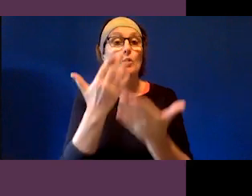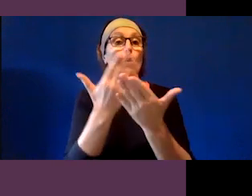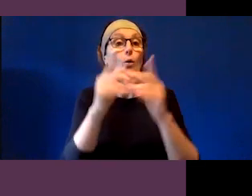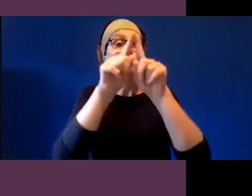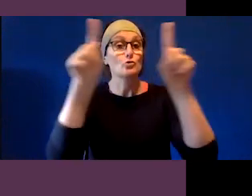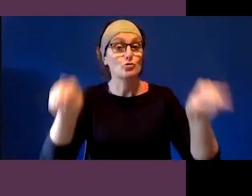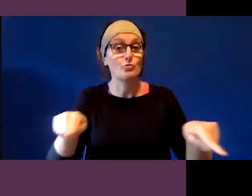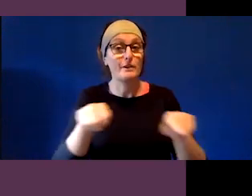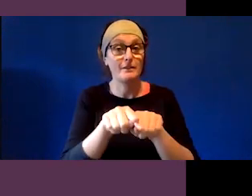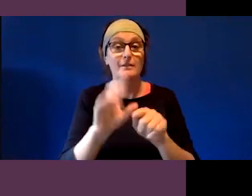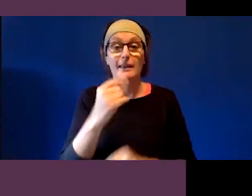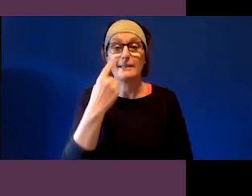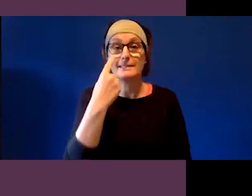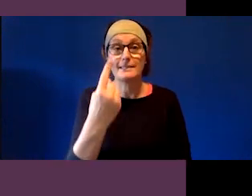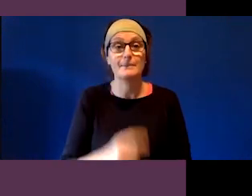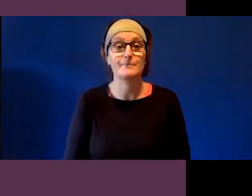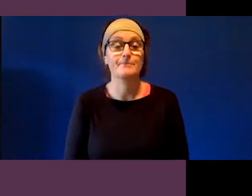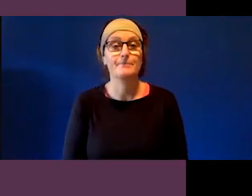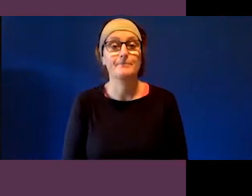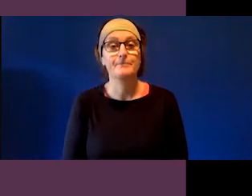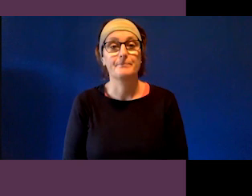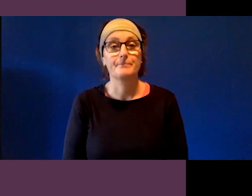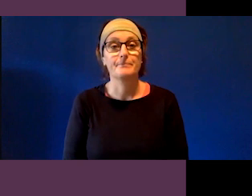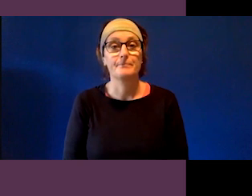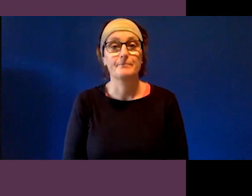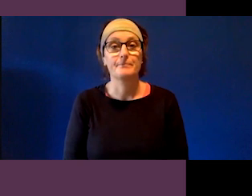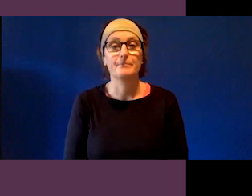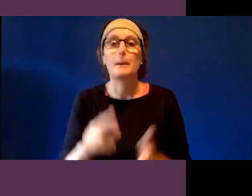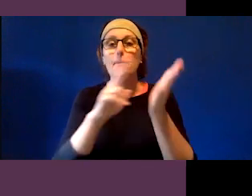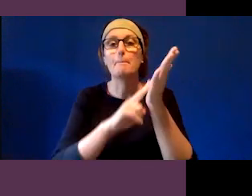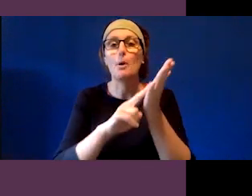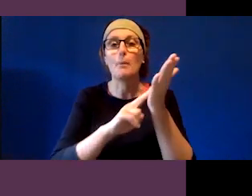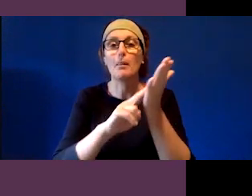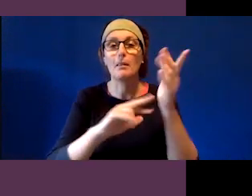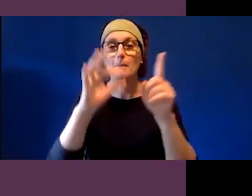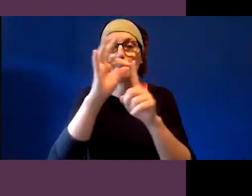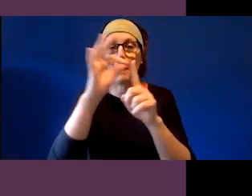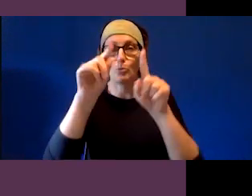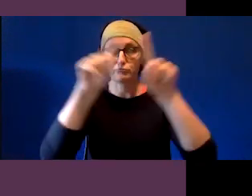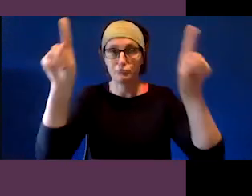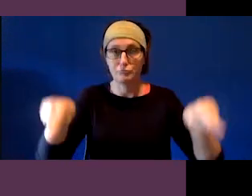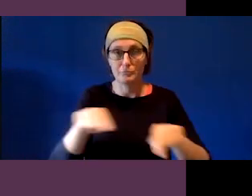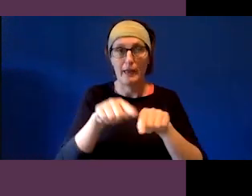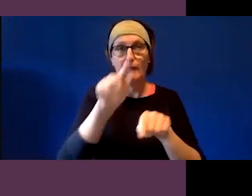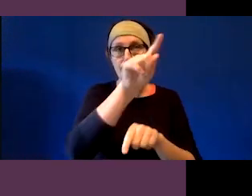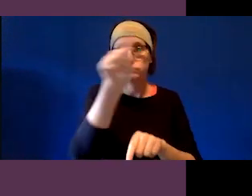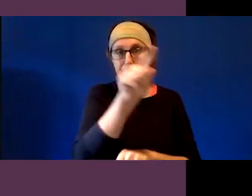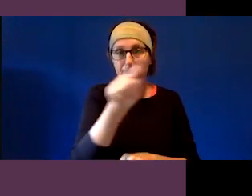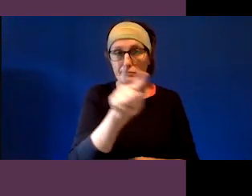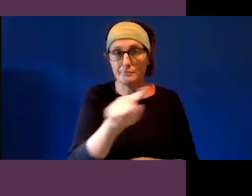moment is a maroon PowerPoint slide with some text, videos that include